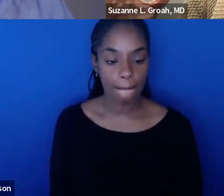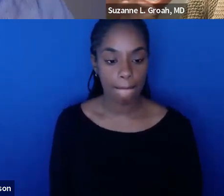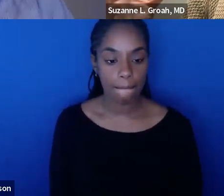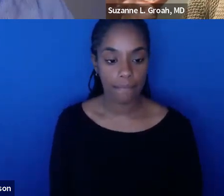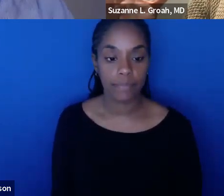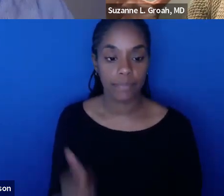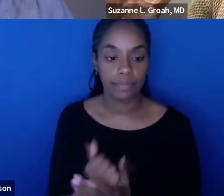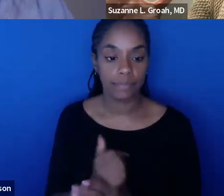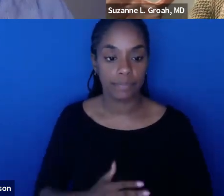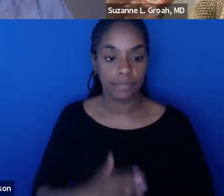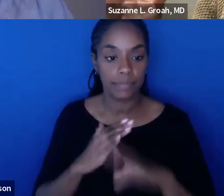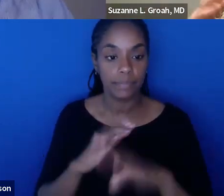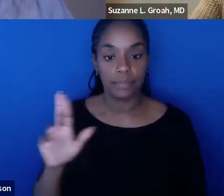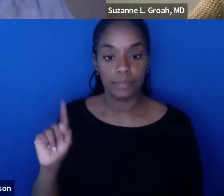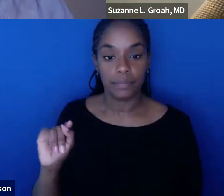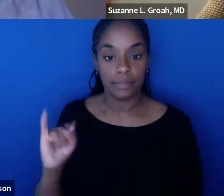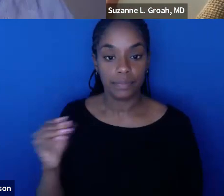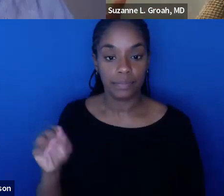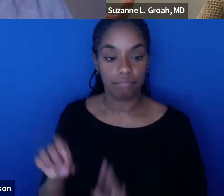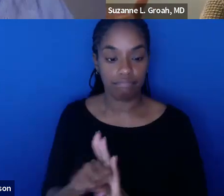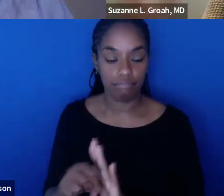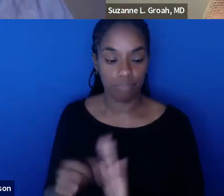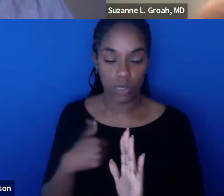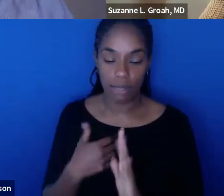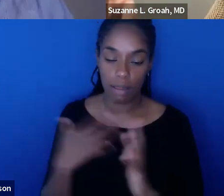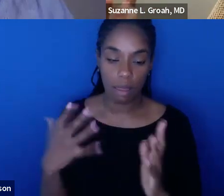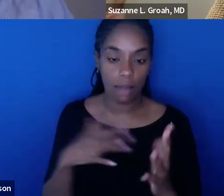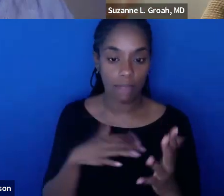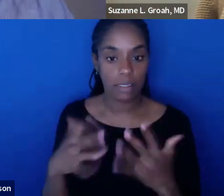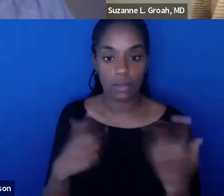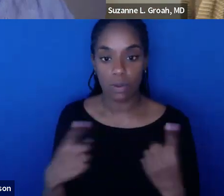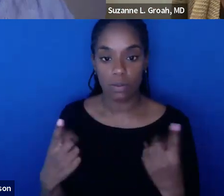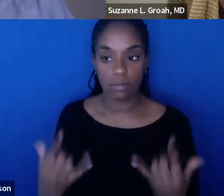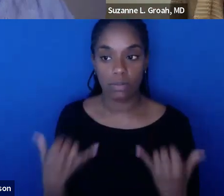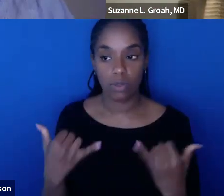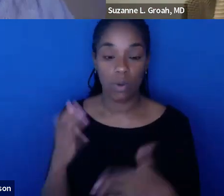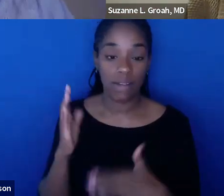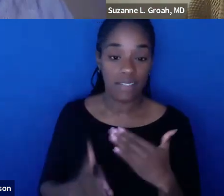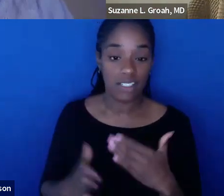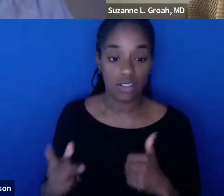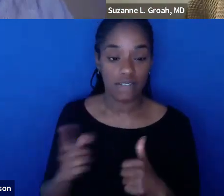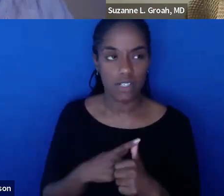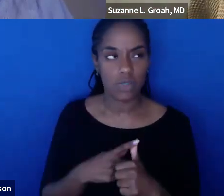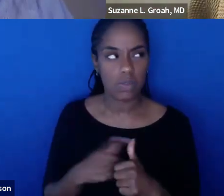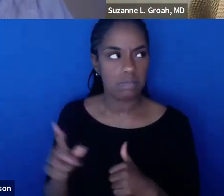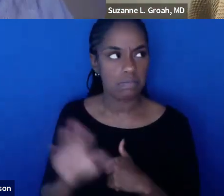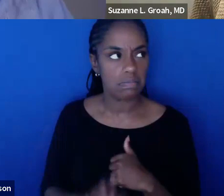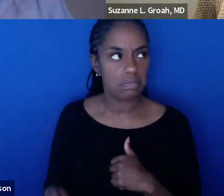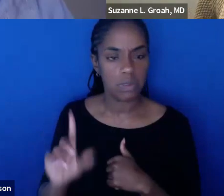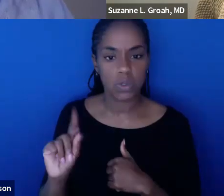tract infections and urinary symptoms. So we've got a number of studies going on right now. We finished our first one in about 2018, 2019.